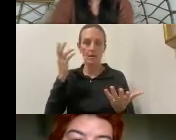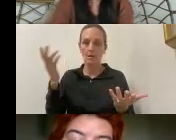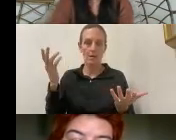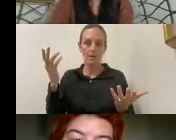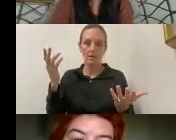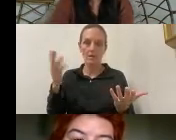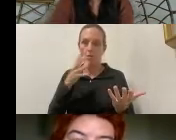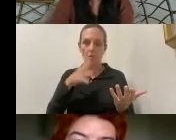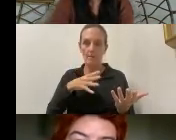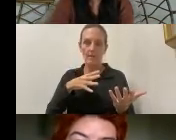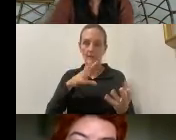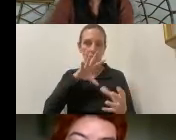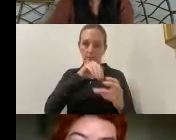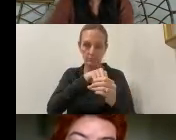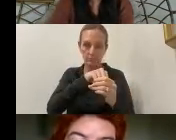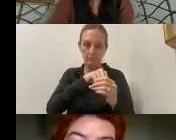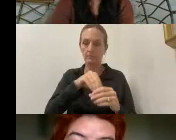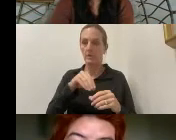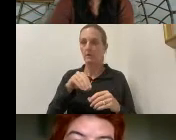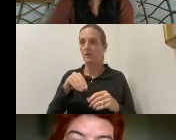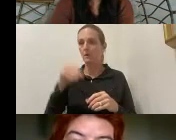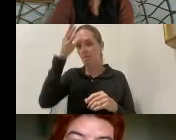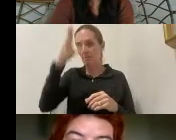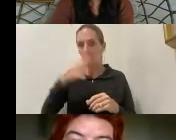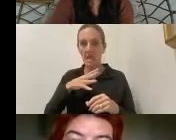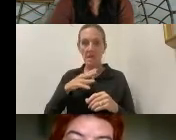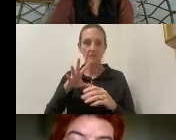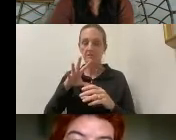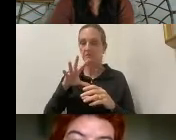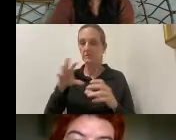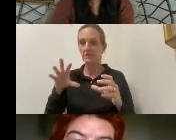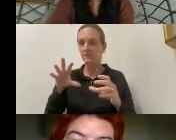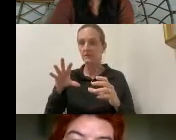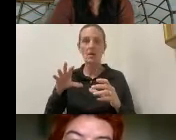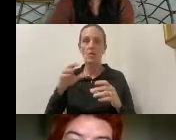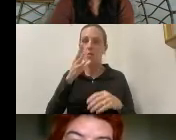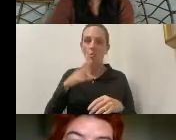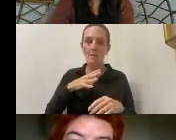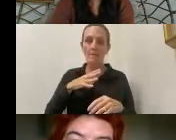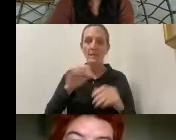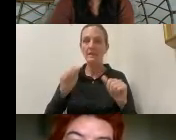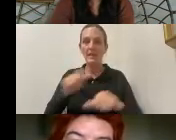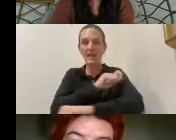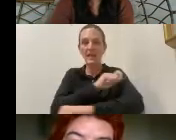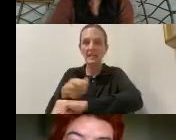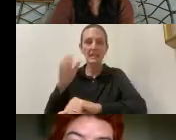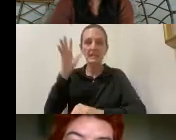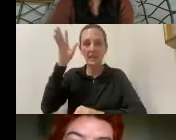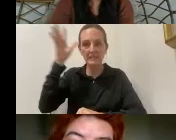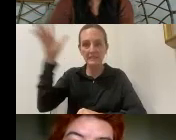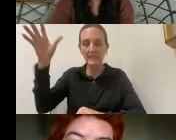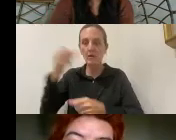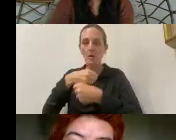The men can bead, the women can go and skin a deer and make the drum, and it's accepted.